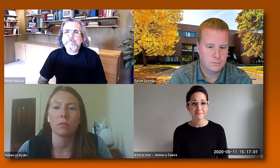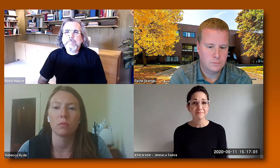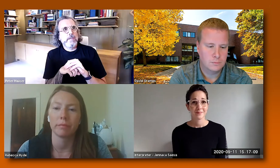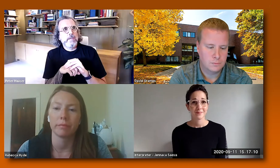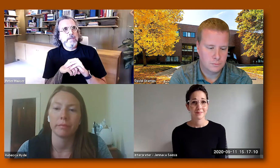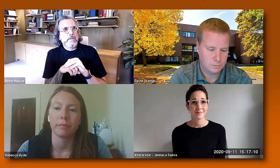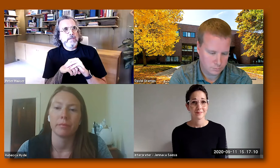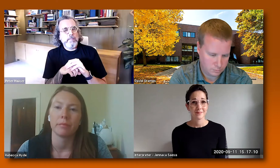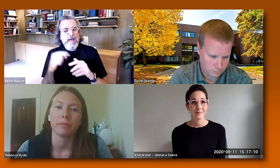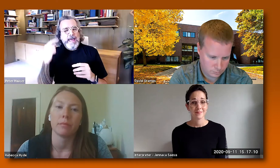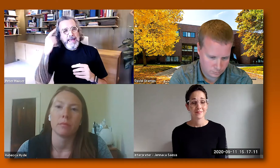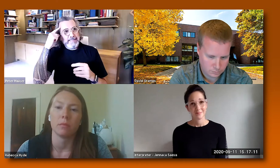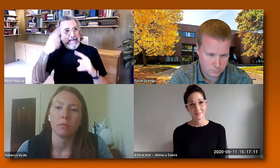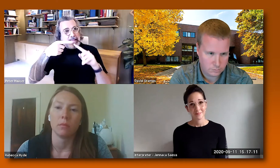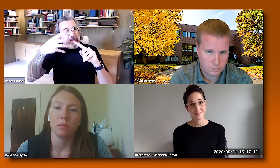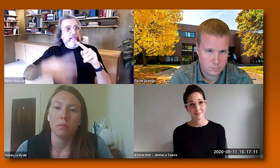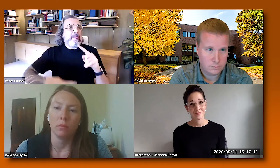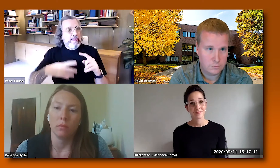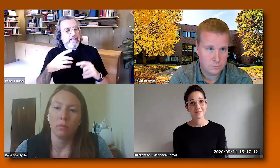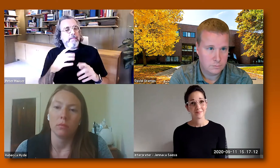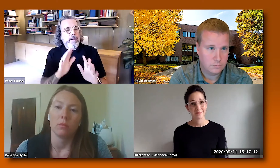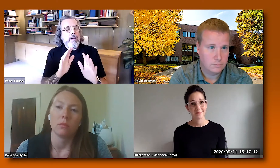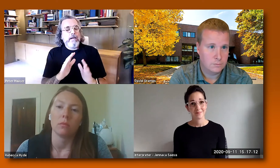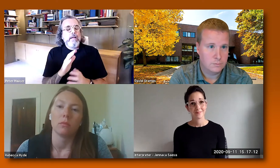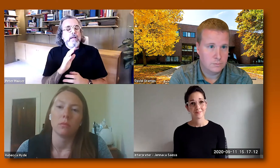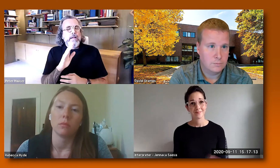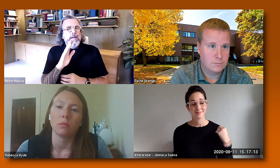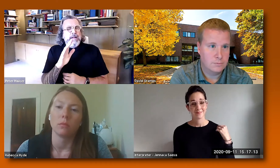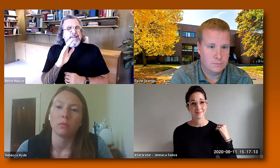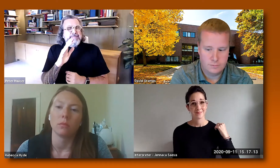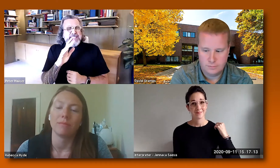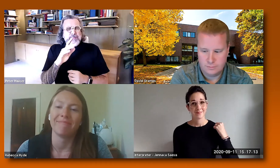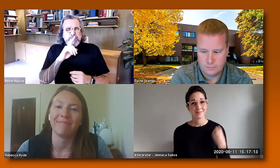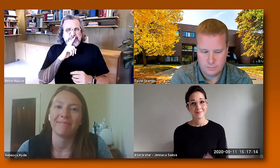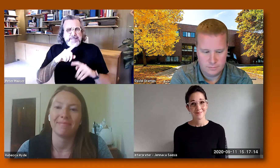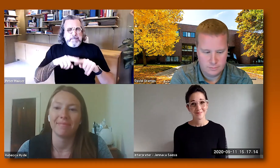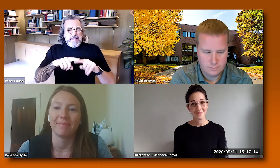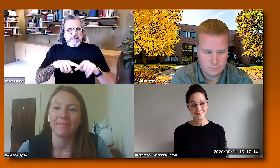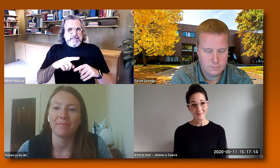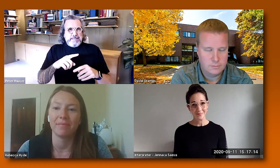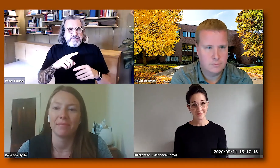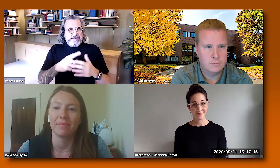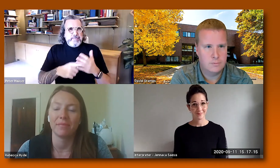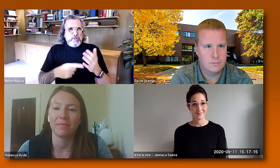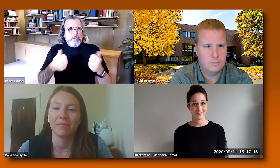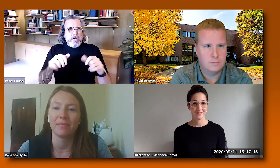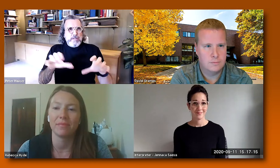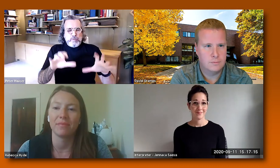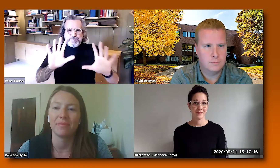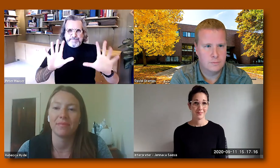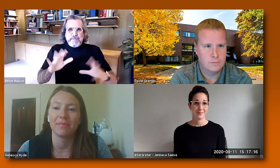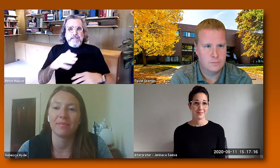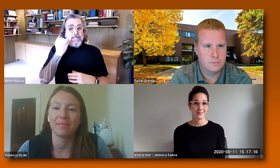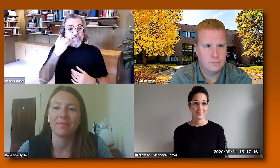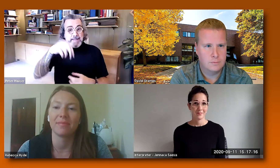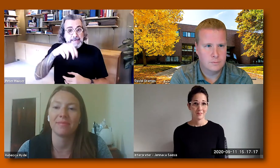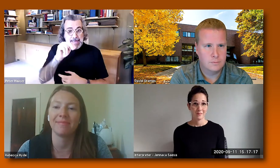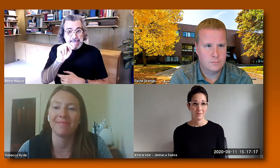Related to the pros and cons, in my mind, a whole list comes to mind, actually,